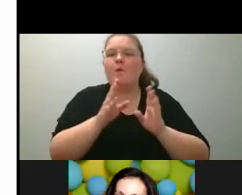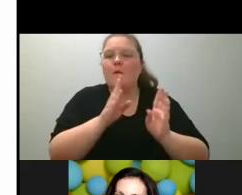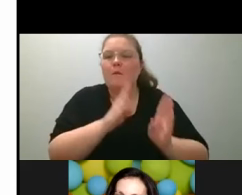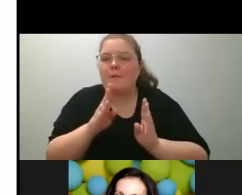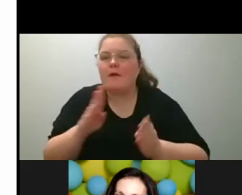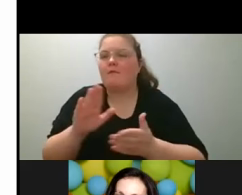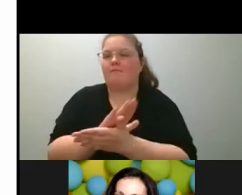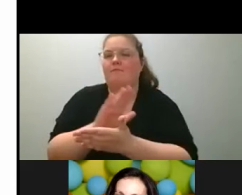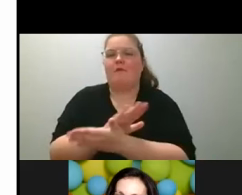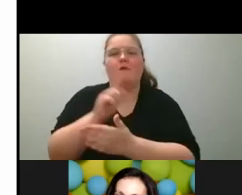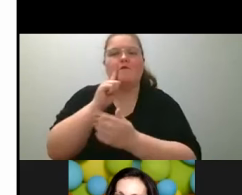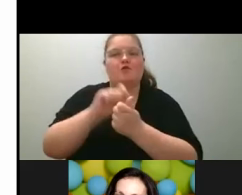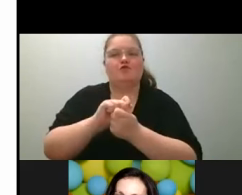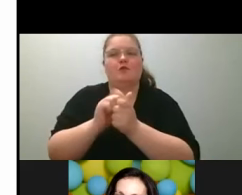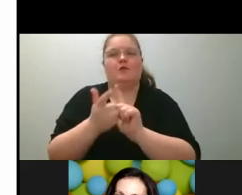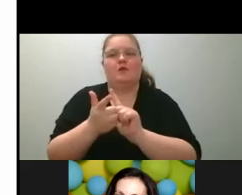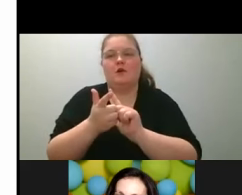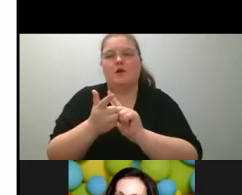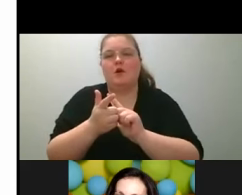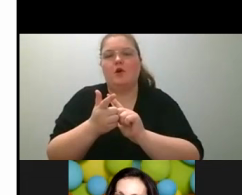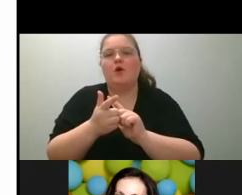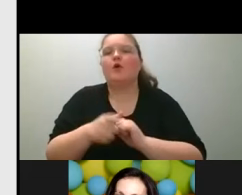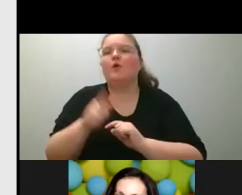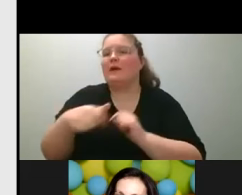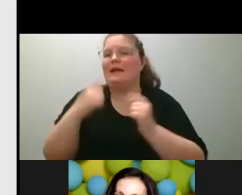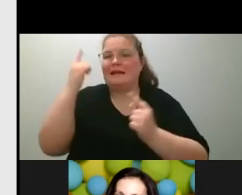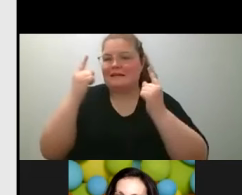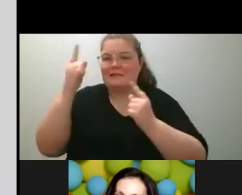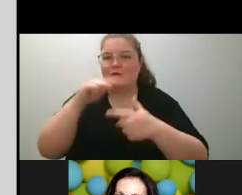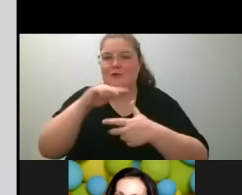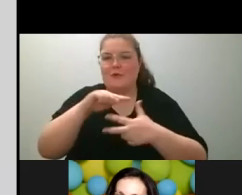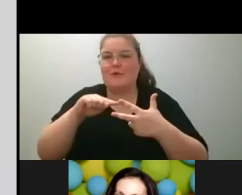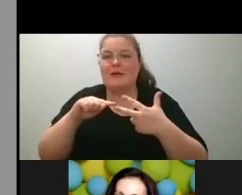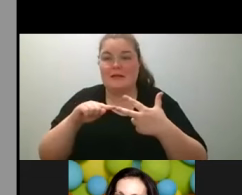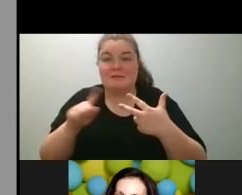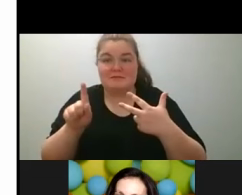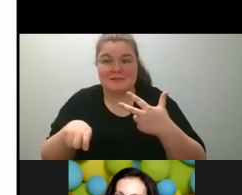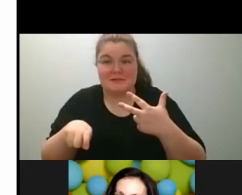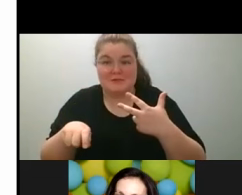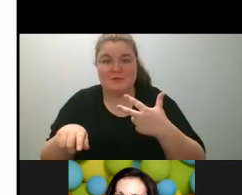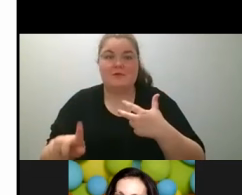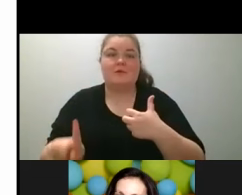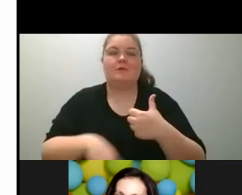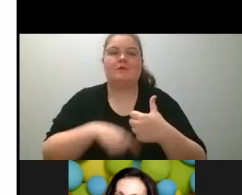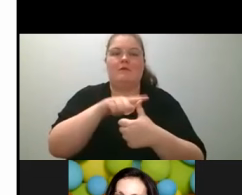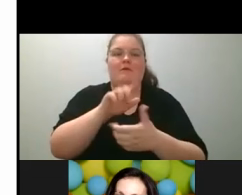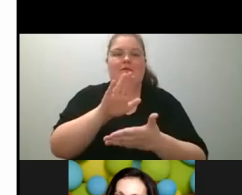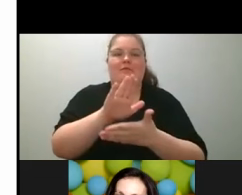there are three main areas that we want to consider to start with. So first, the documents themselves.